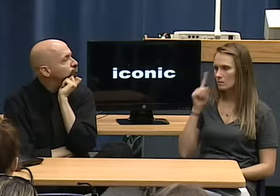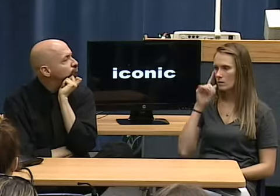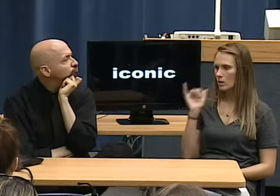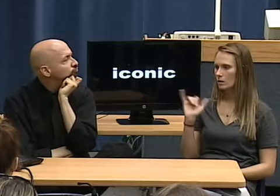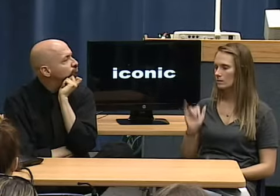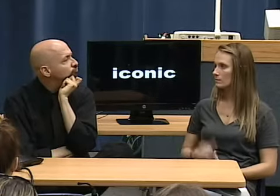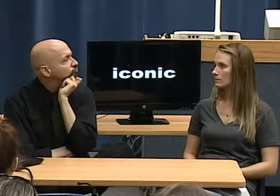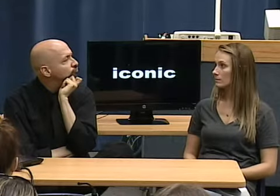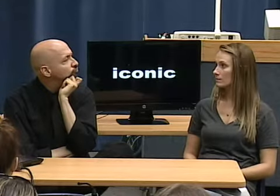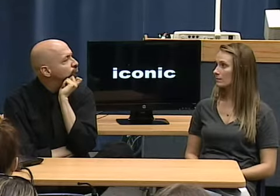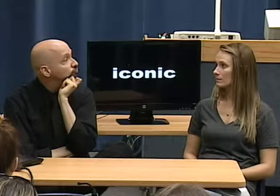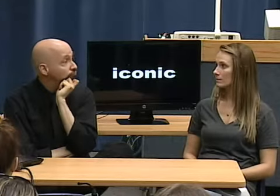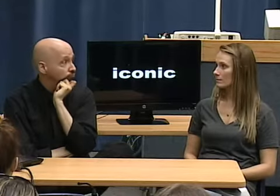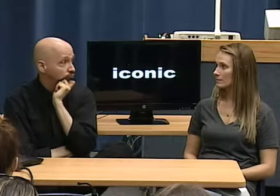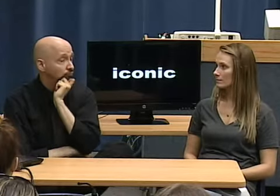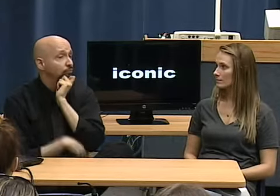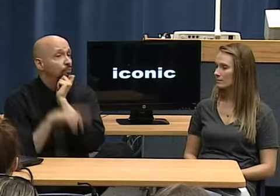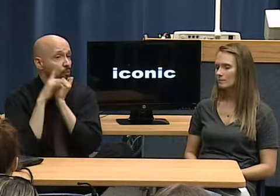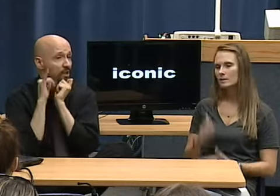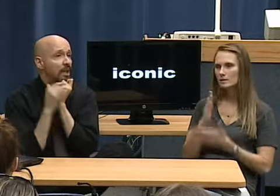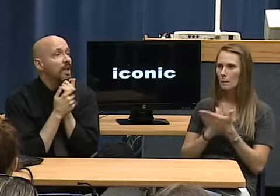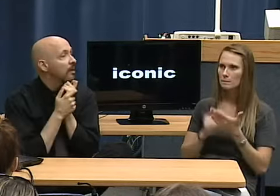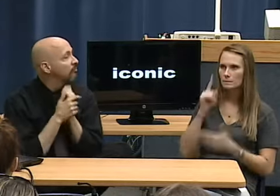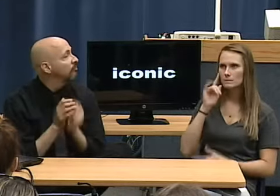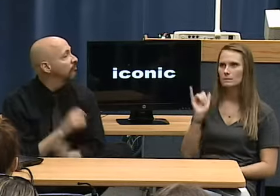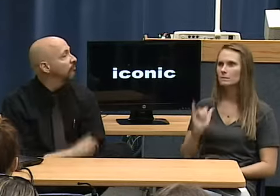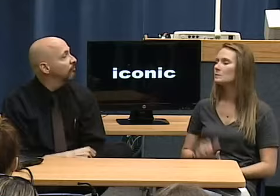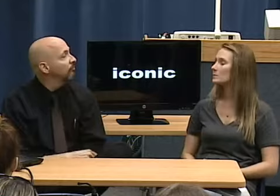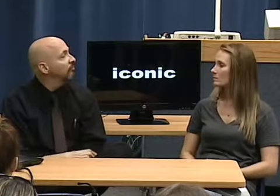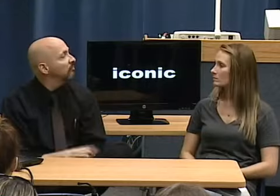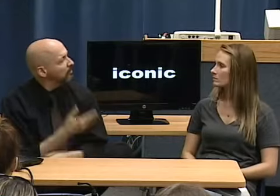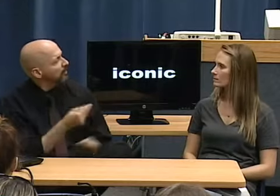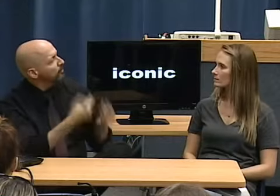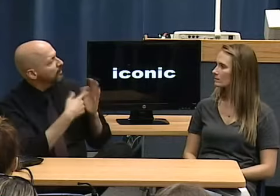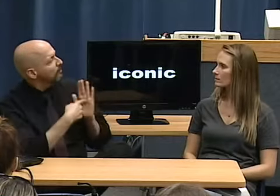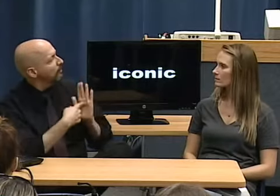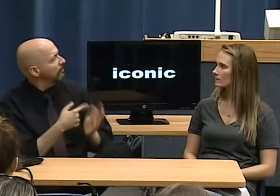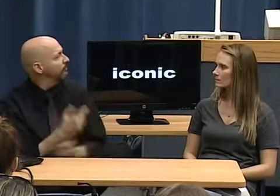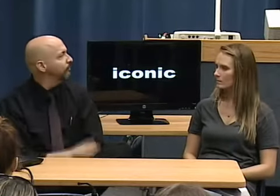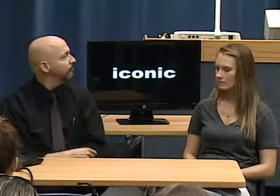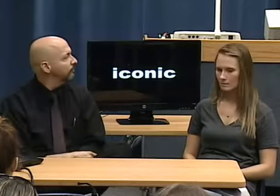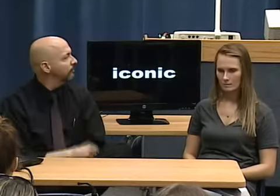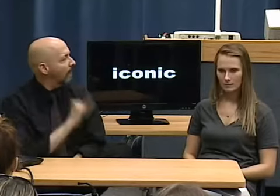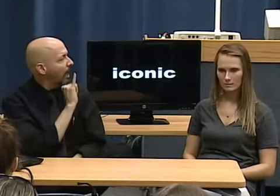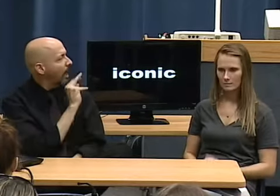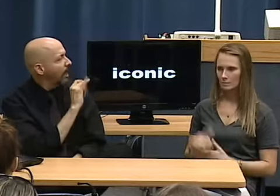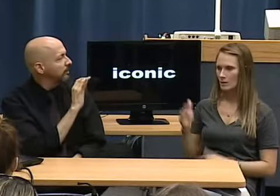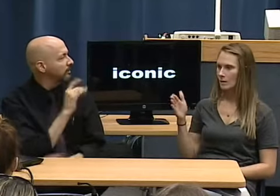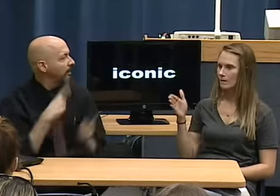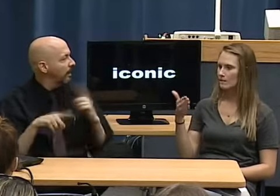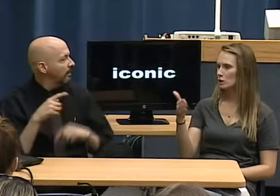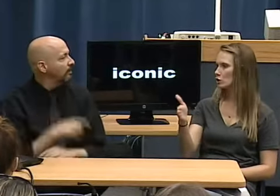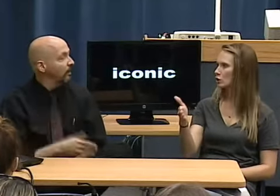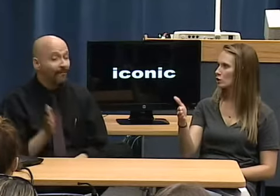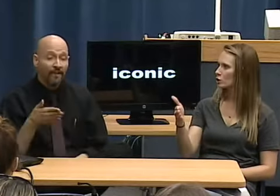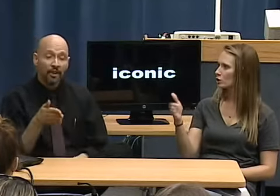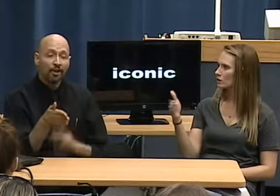Look like. Some look like. Give me an example of an iconic sign. Fish.